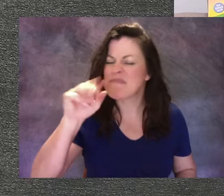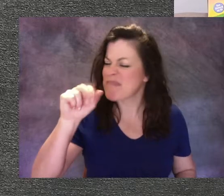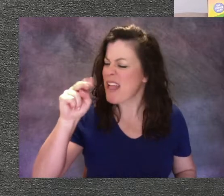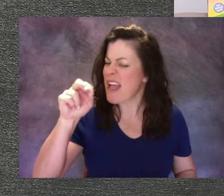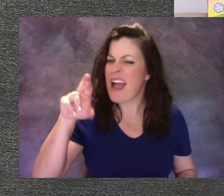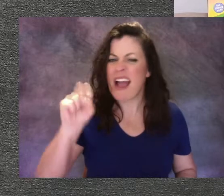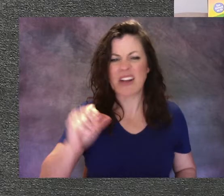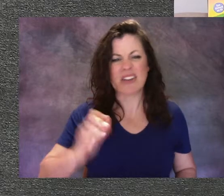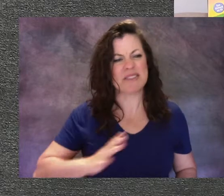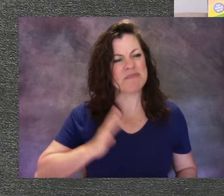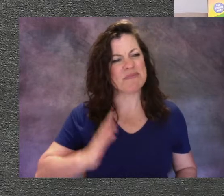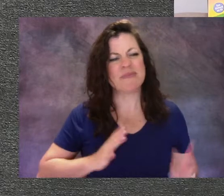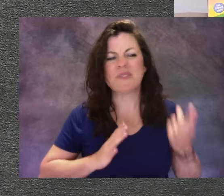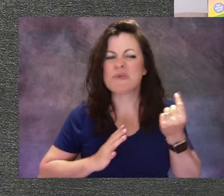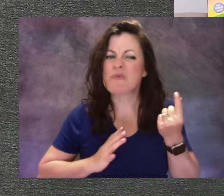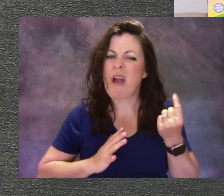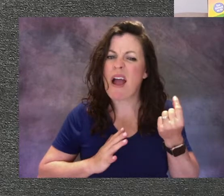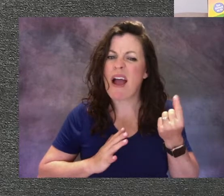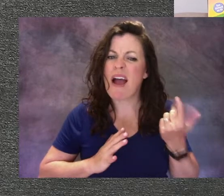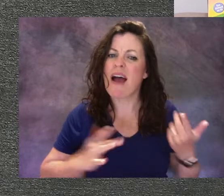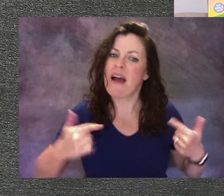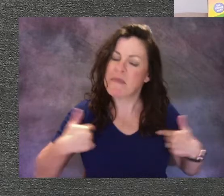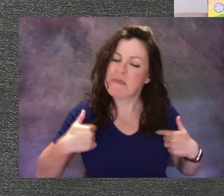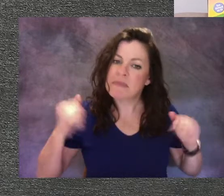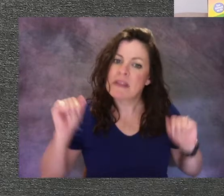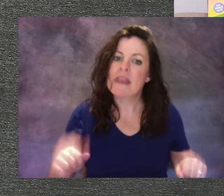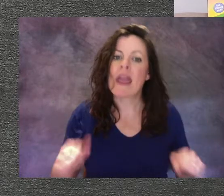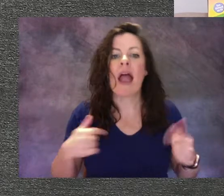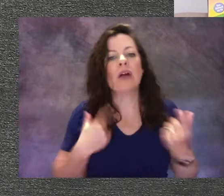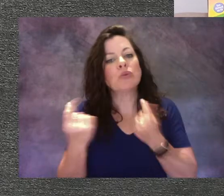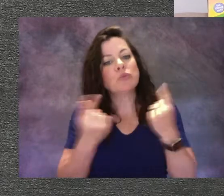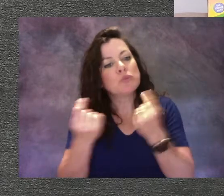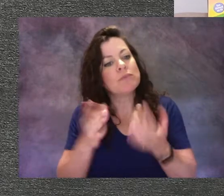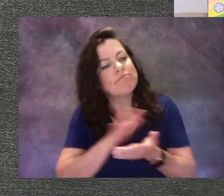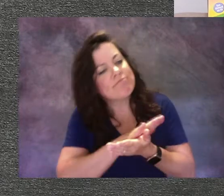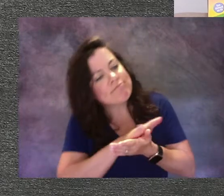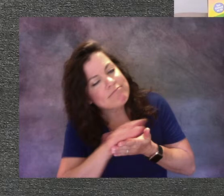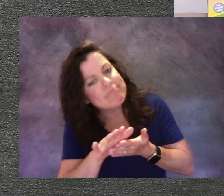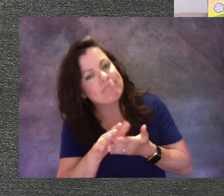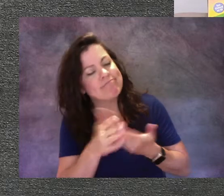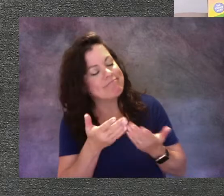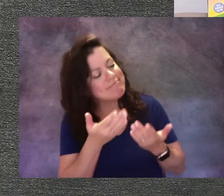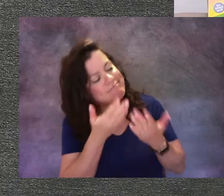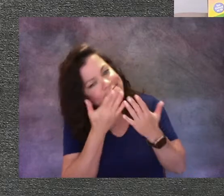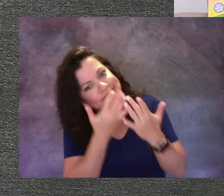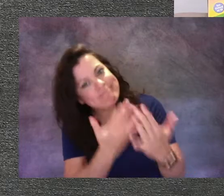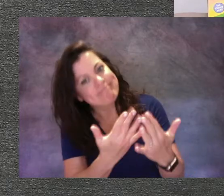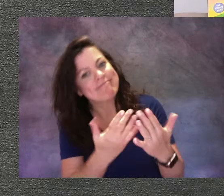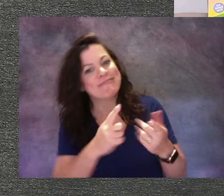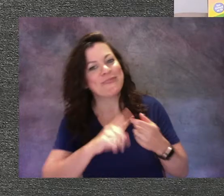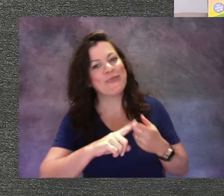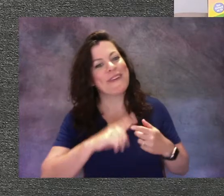Did you know that? Yeah, it's a nice way to be a friend when you have good manners. And you know what it reminds me of?